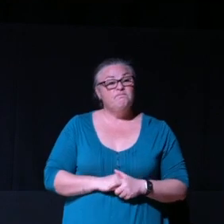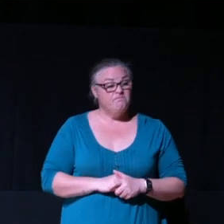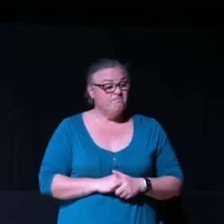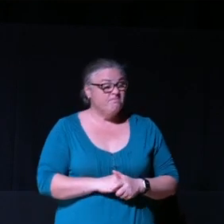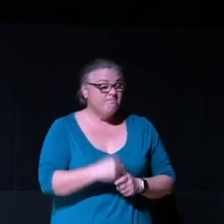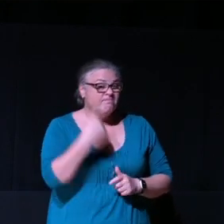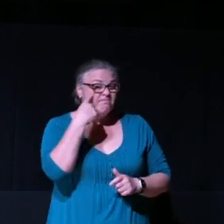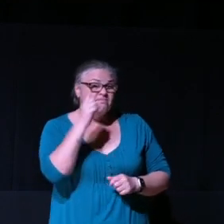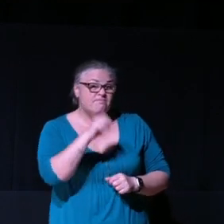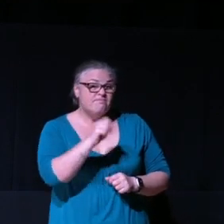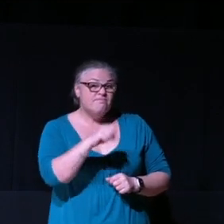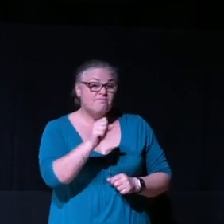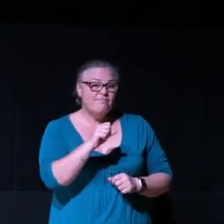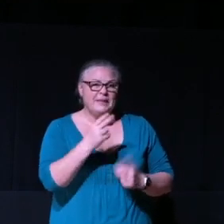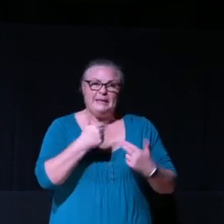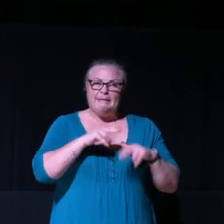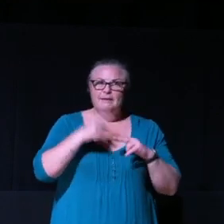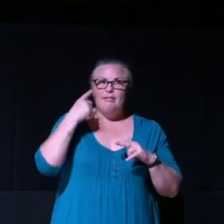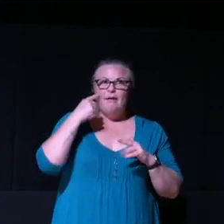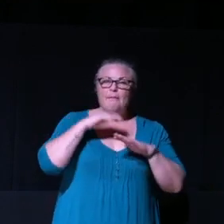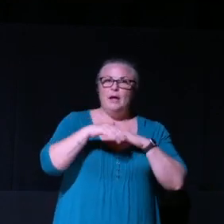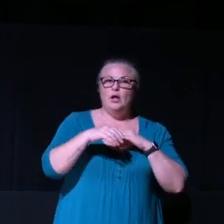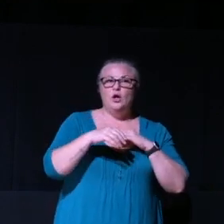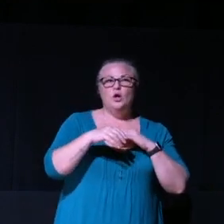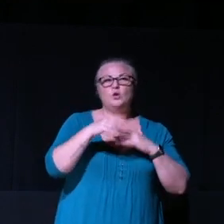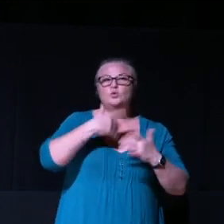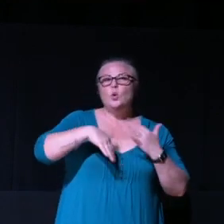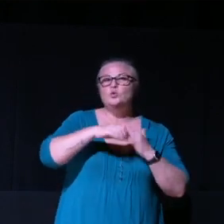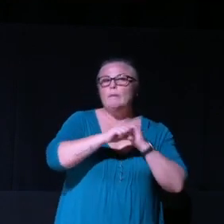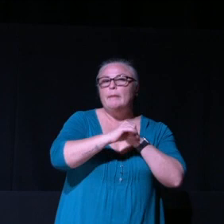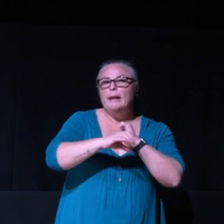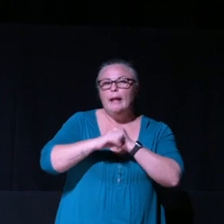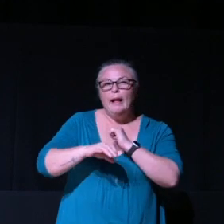when we open up social media and we listen to what